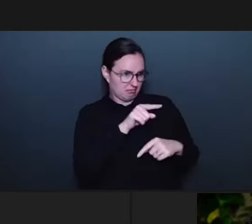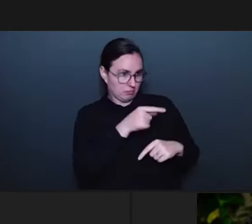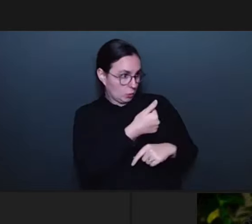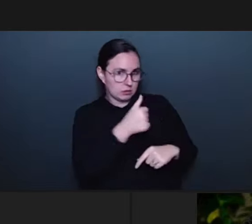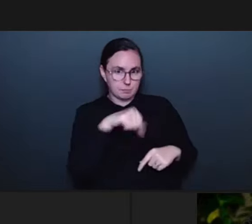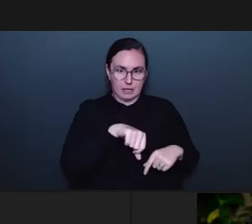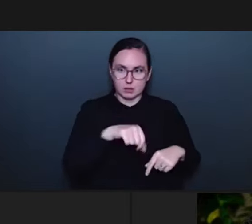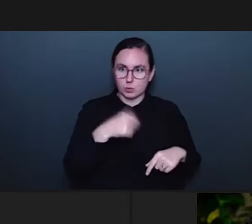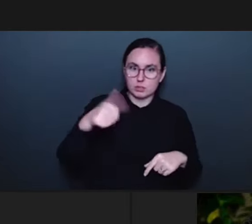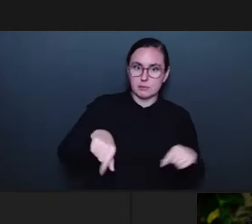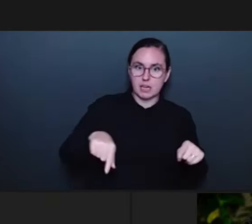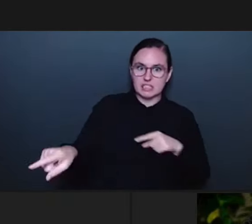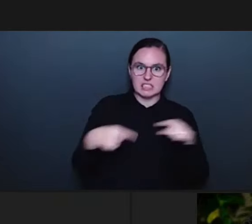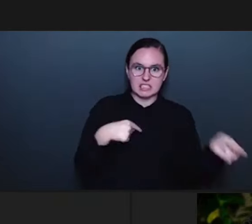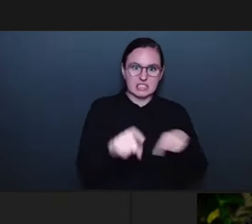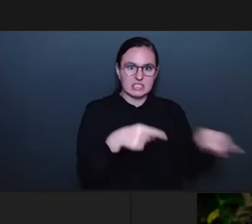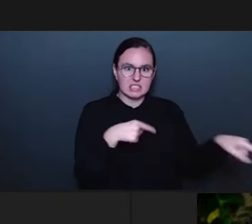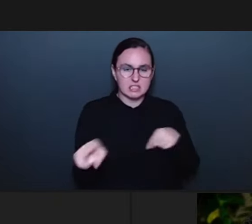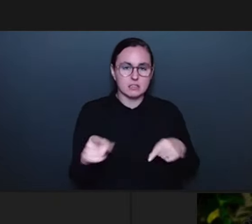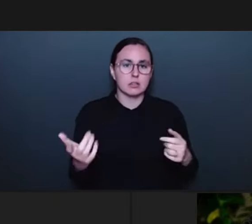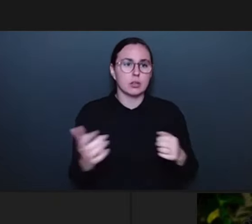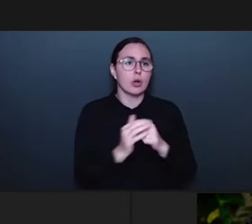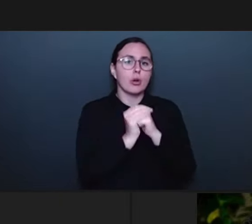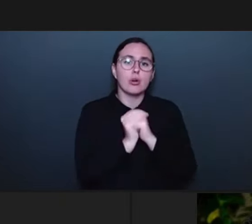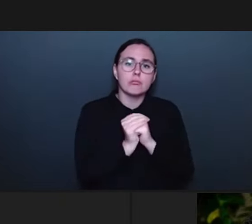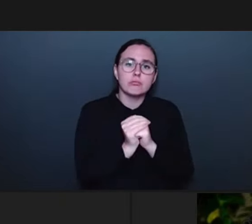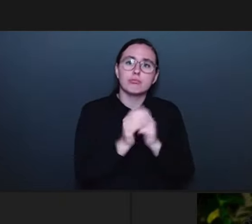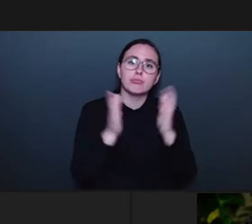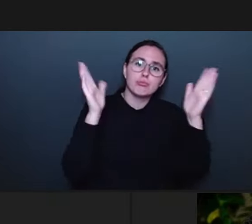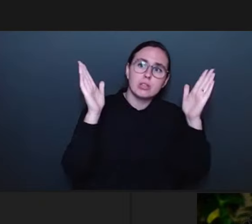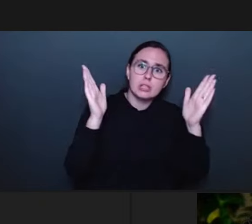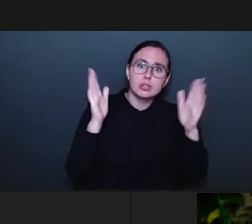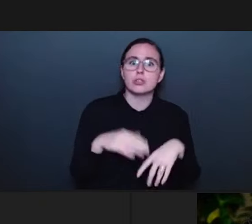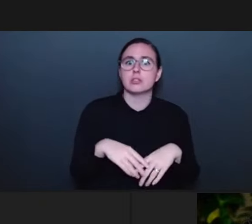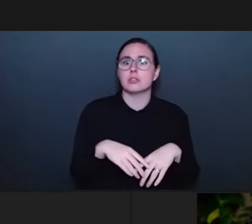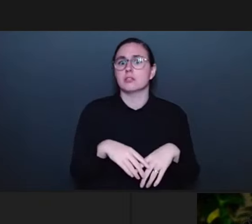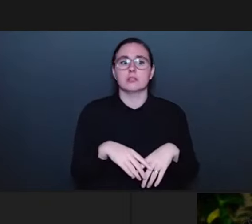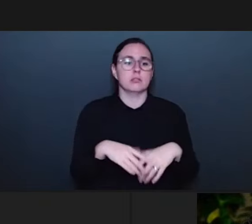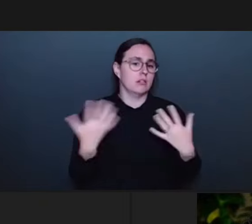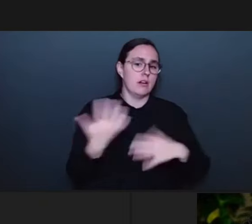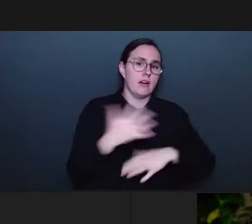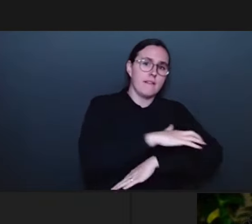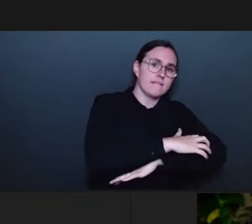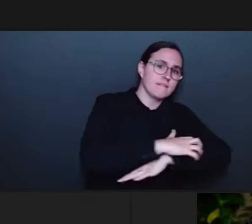and between communities and the state. Without trust, it's very difficult to come together,